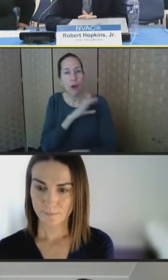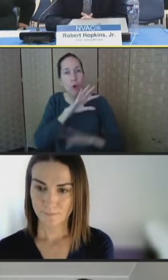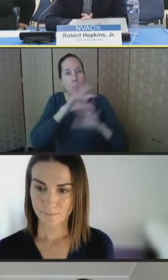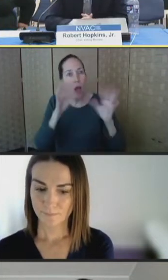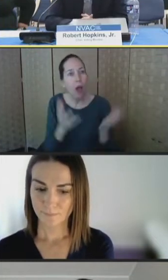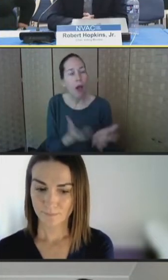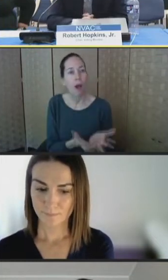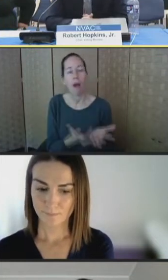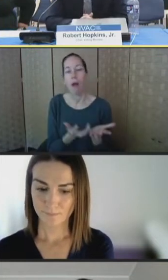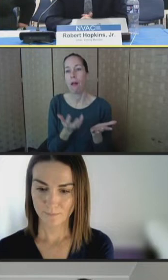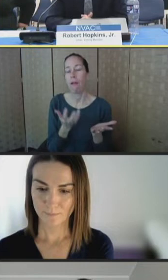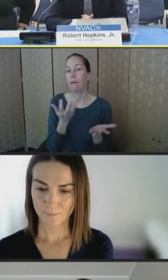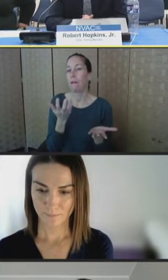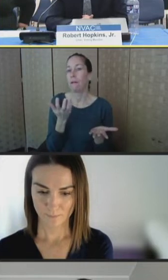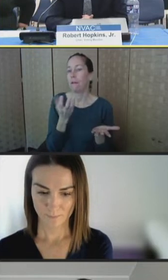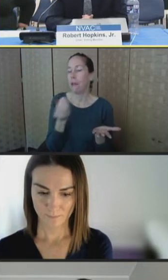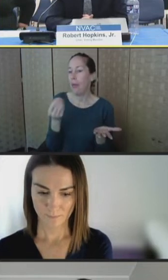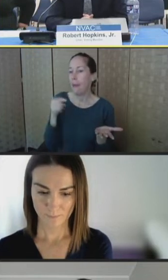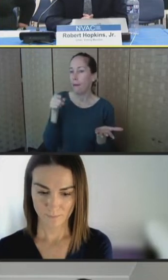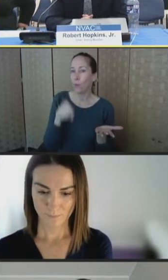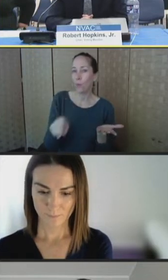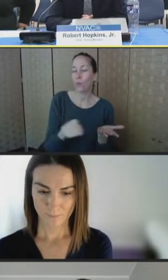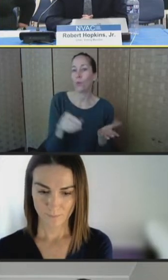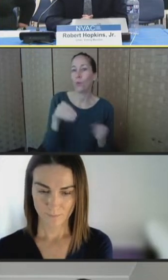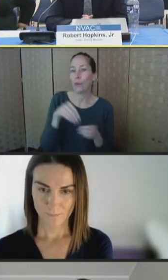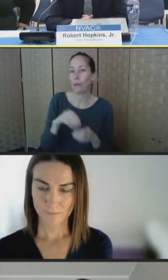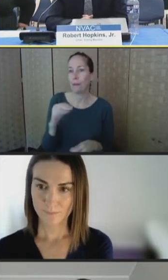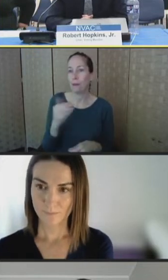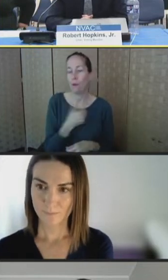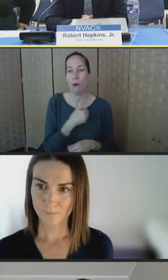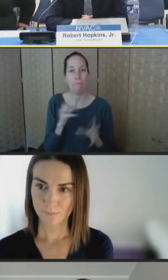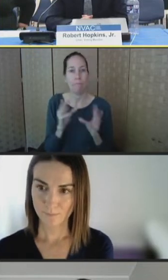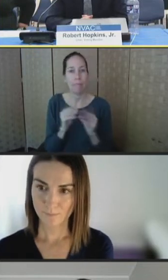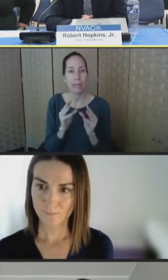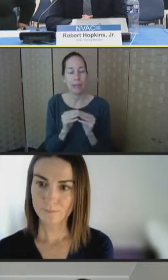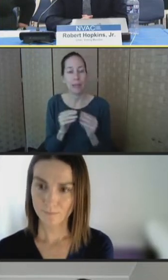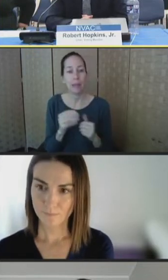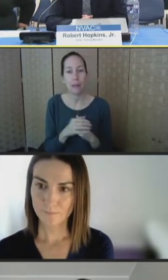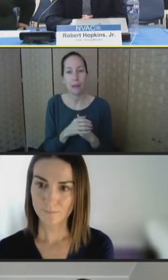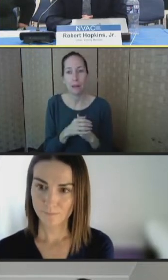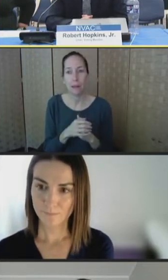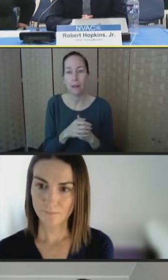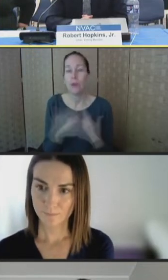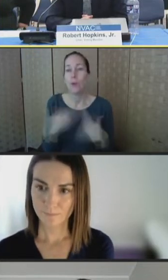in our committee meeting. We've had tremendous storm that we have weathered to this point.